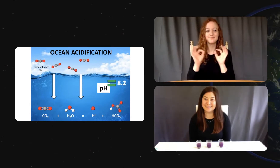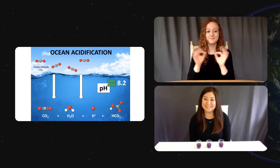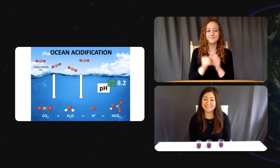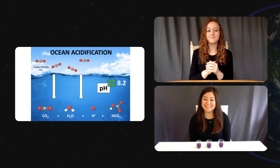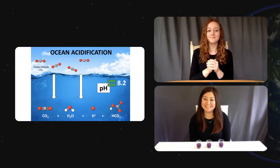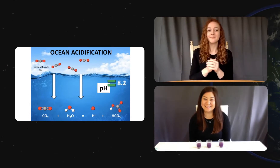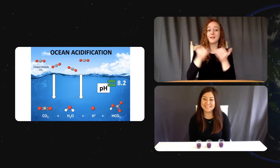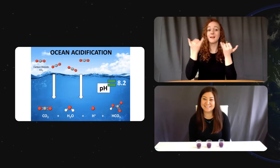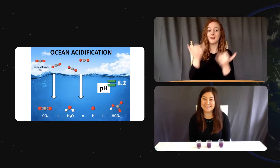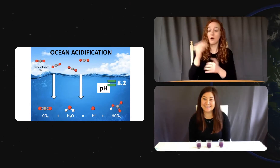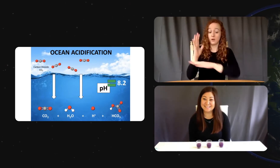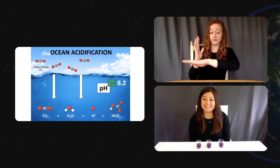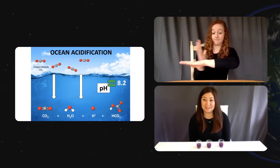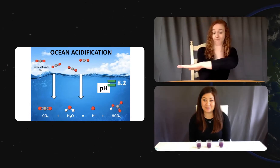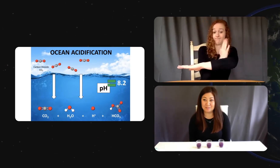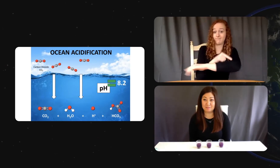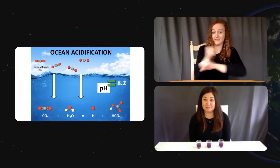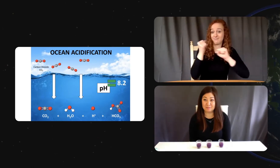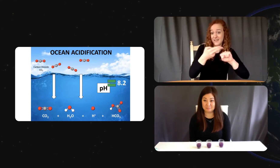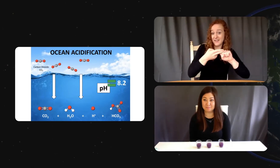cabbage with water.